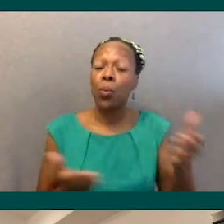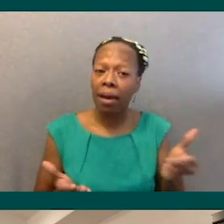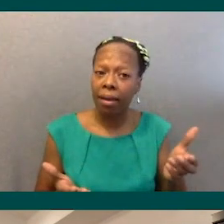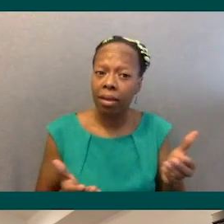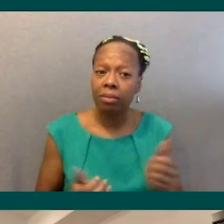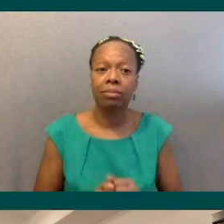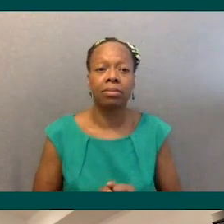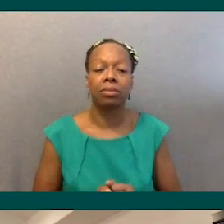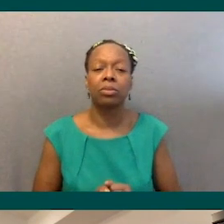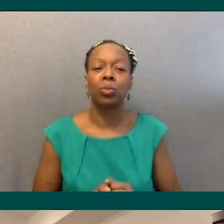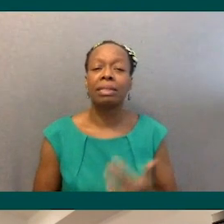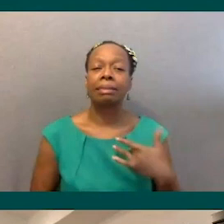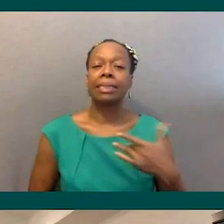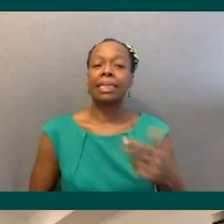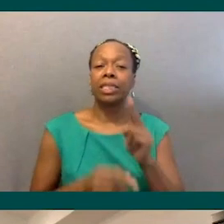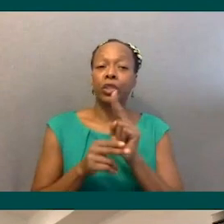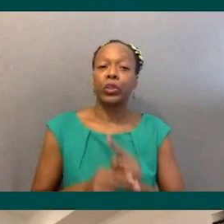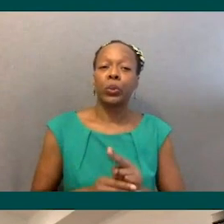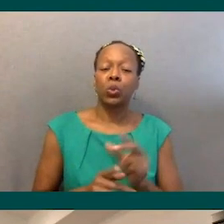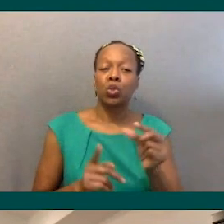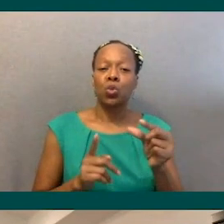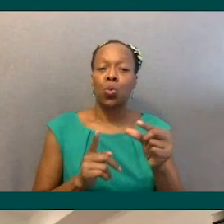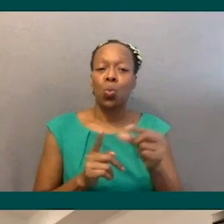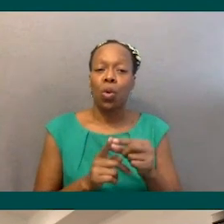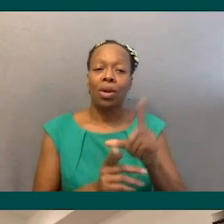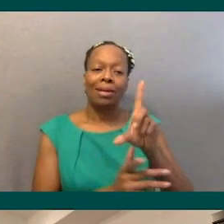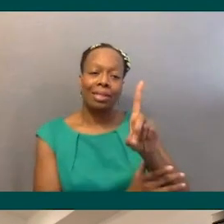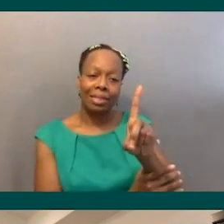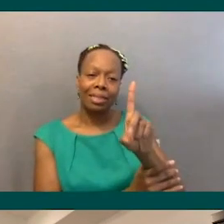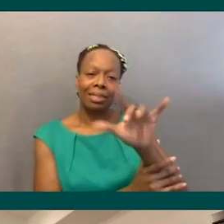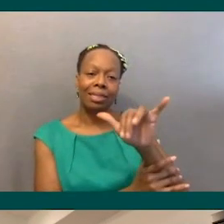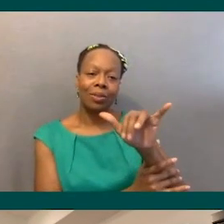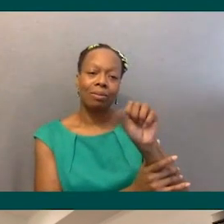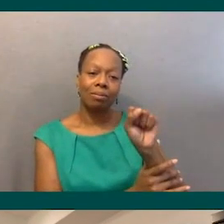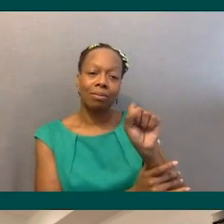we use words like dystonia, ataxia